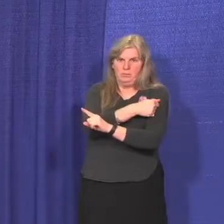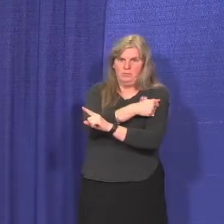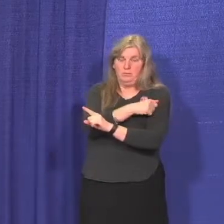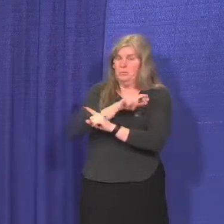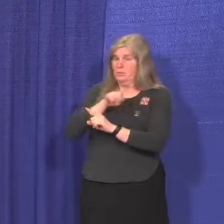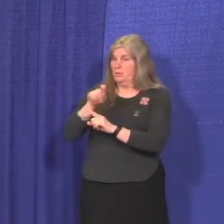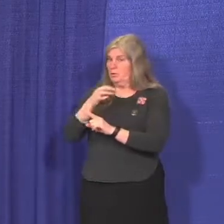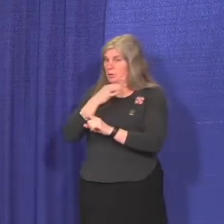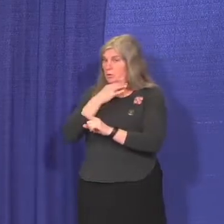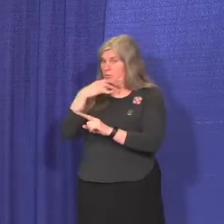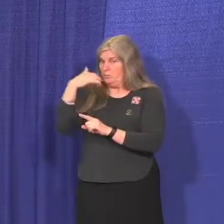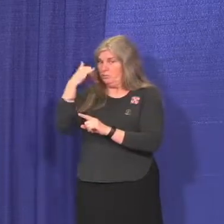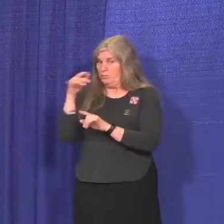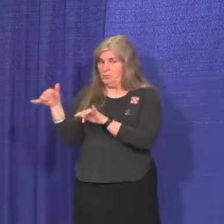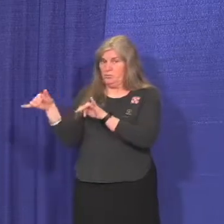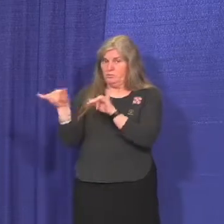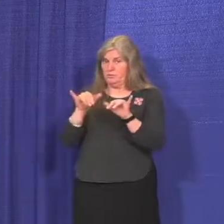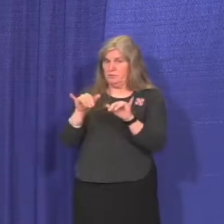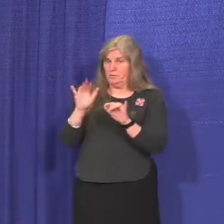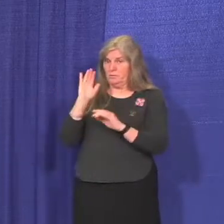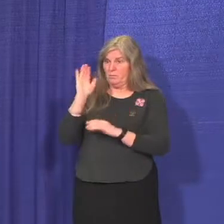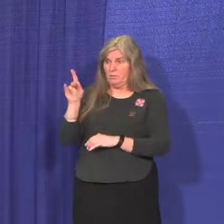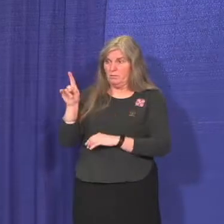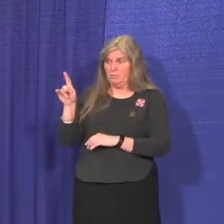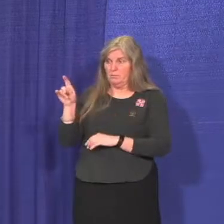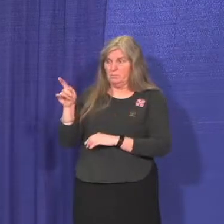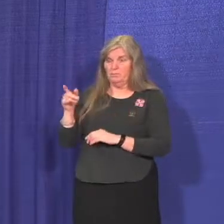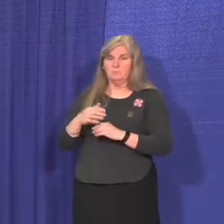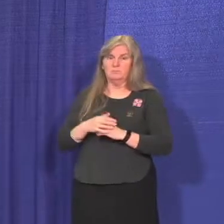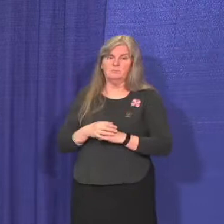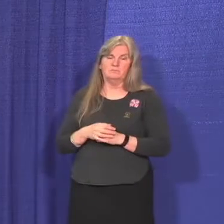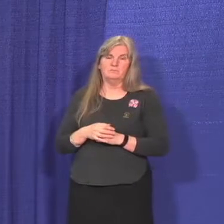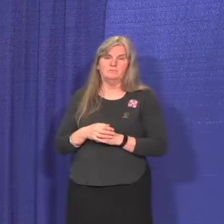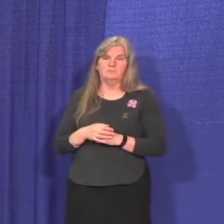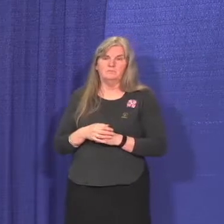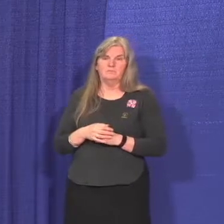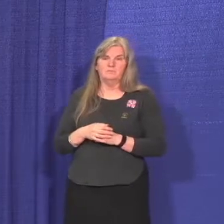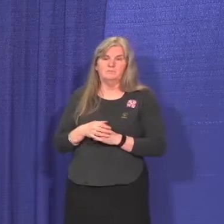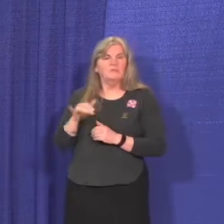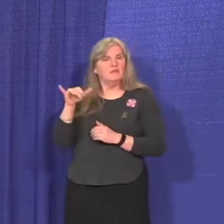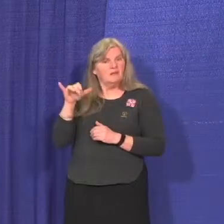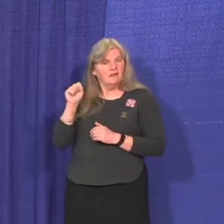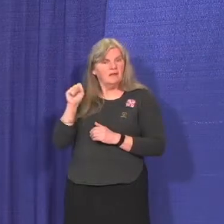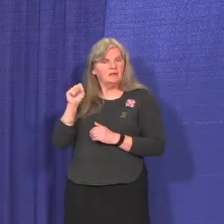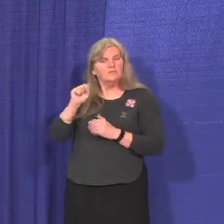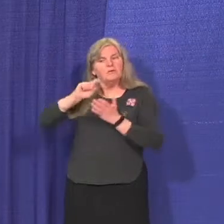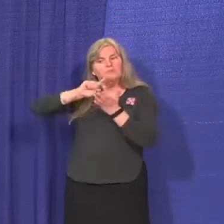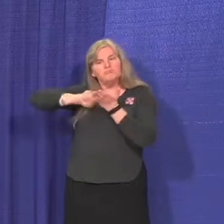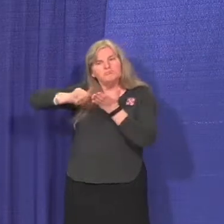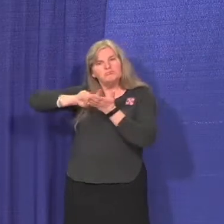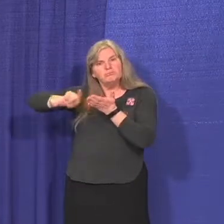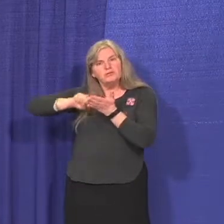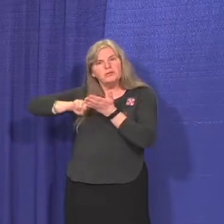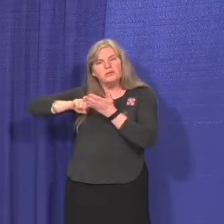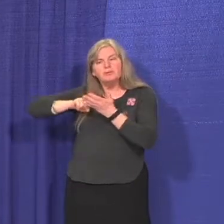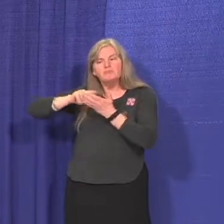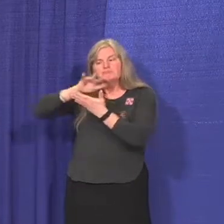The questions for the premier. The Northwest Territories have decided to shorten their